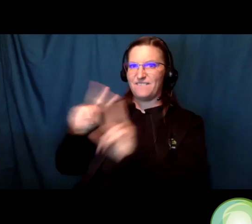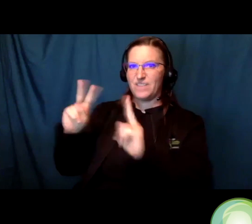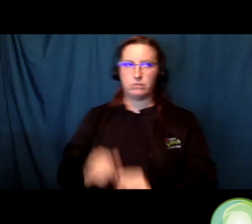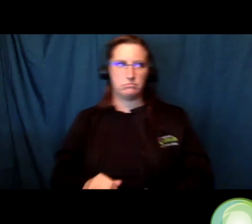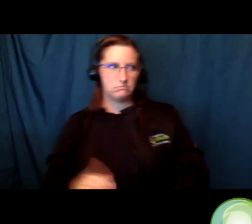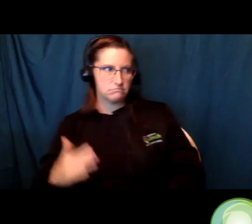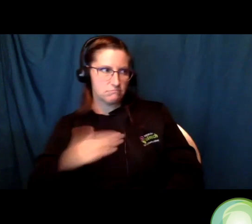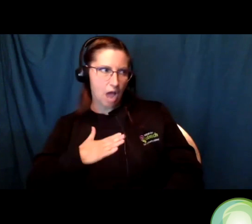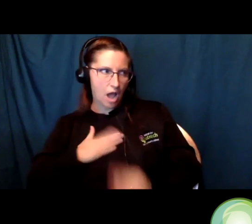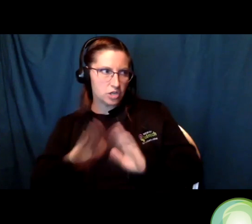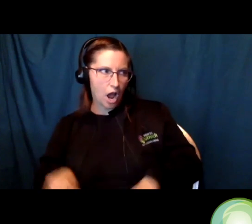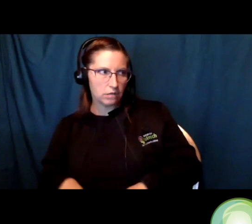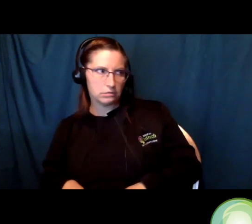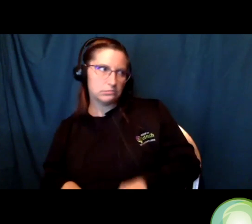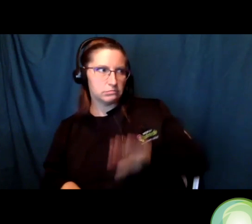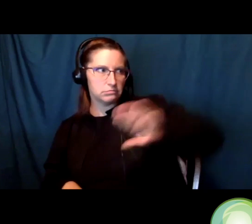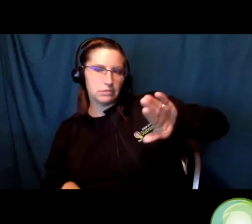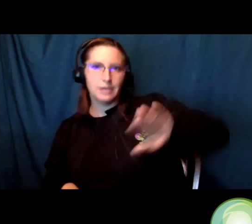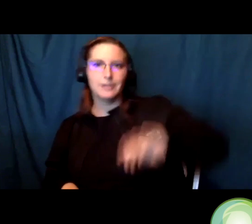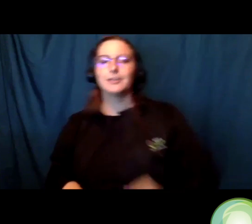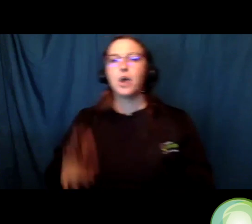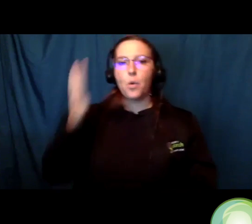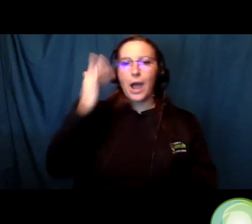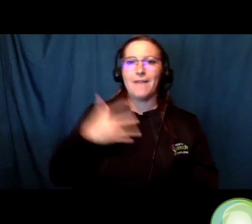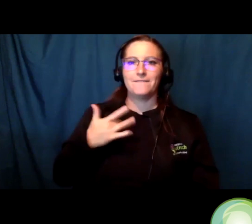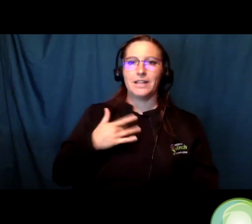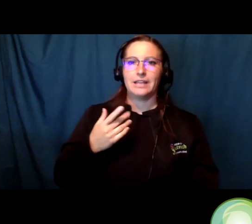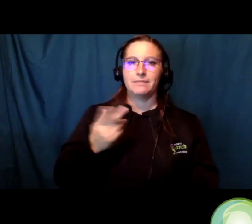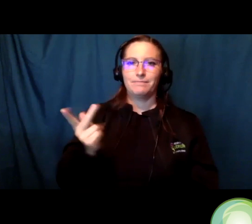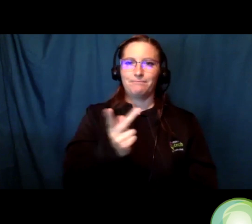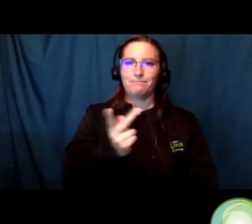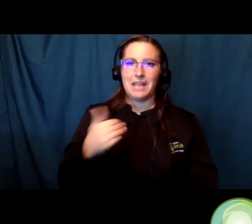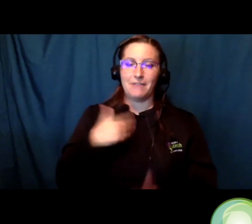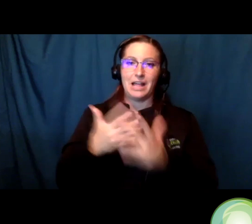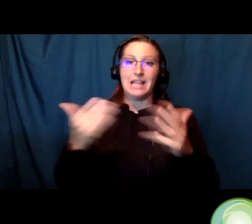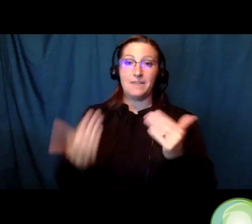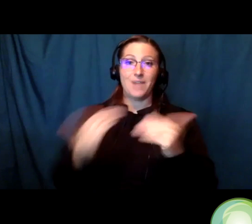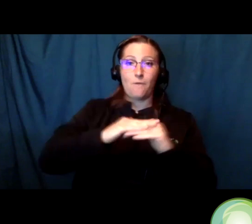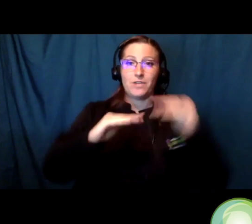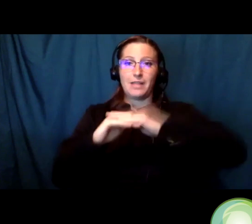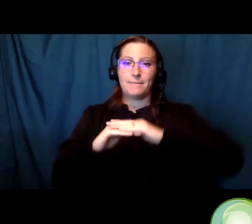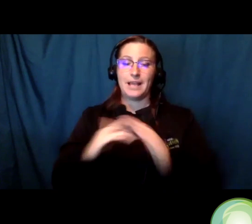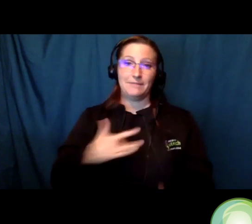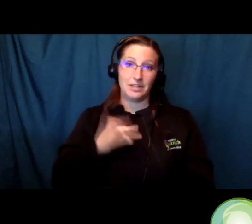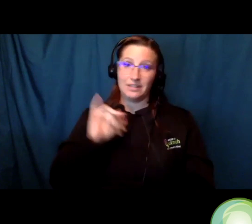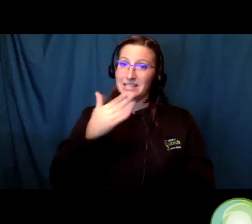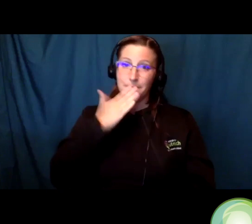they're worried that you guys have so much overlap. I feel that that's too bad that's a missed opportunity for